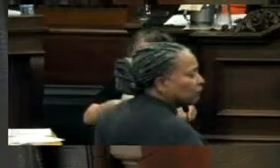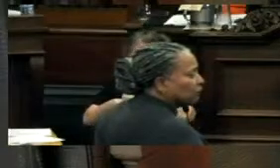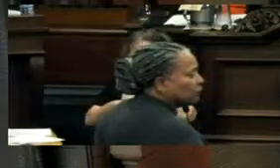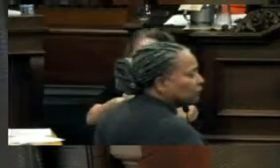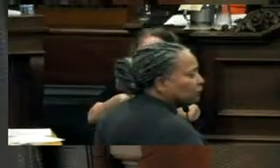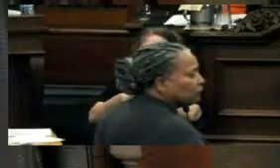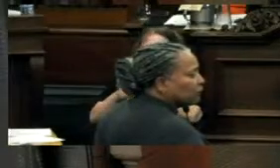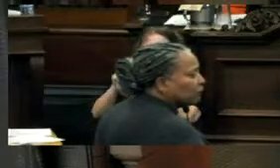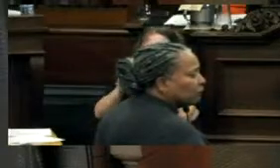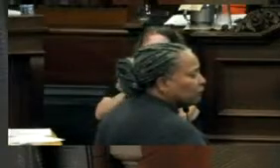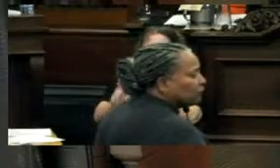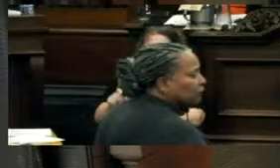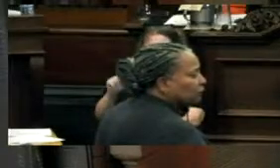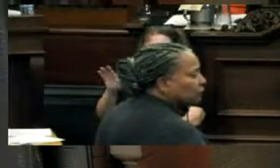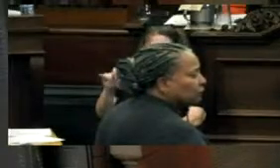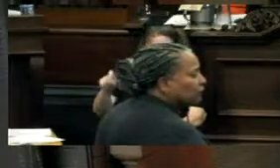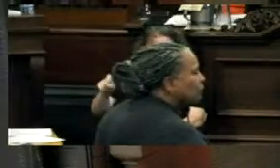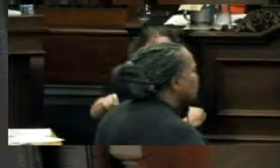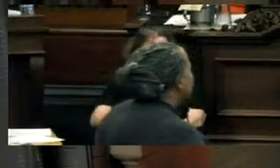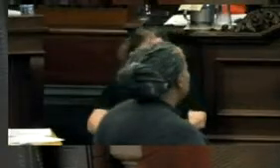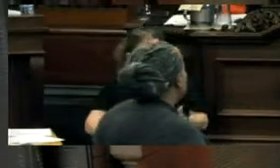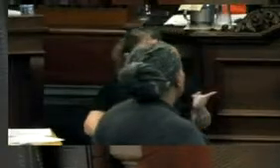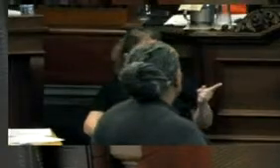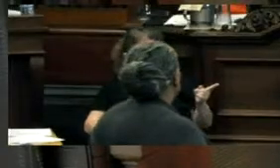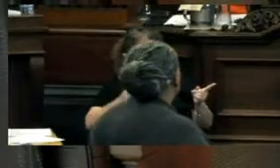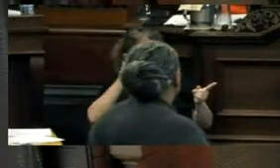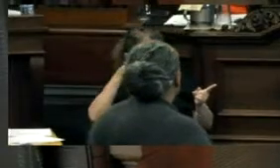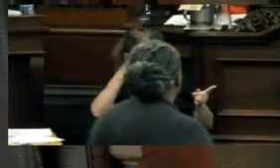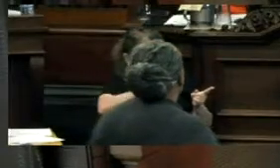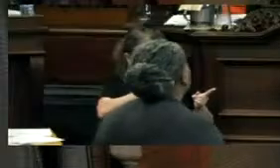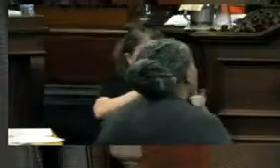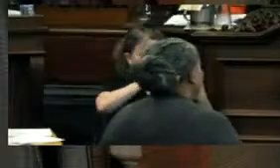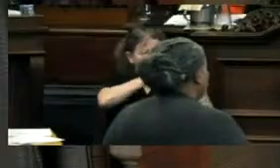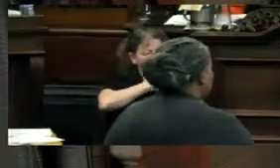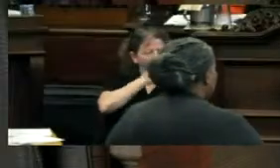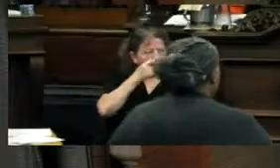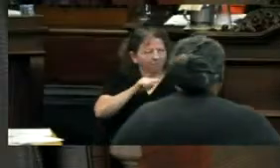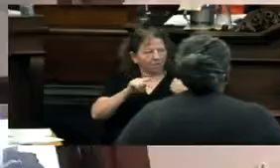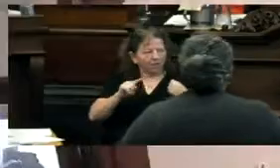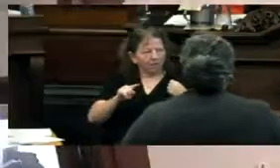then they should let me know and we will commence the process to find additional conflict.